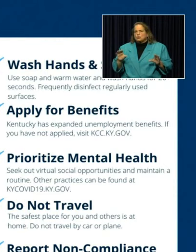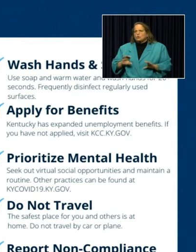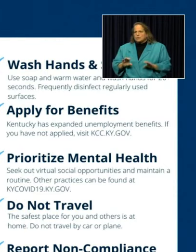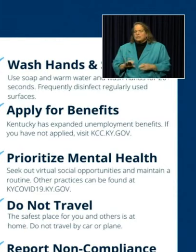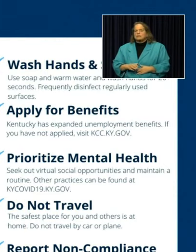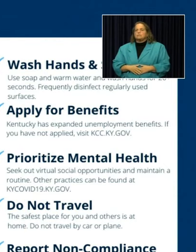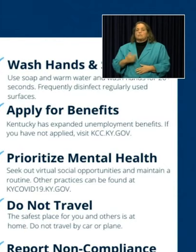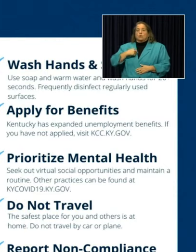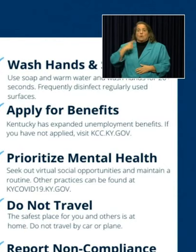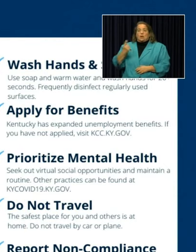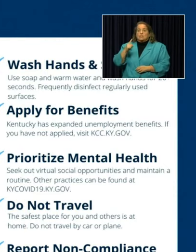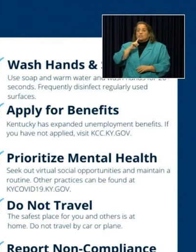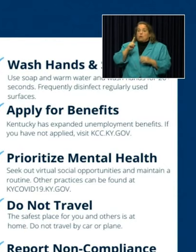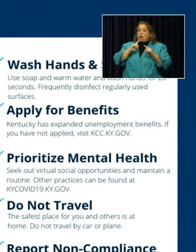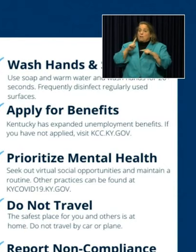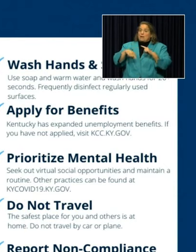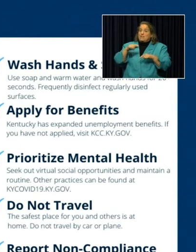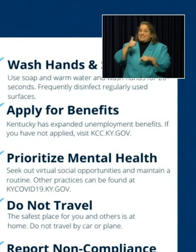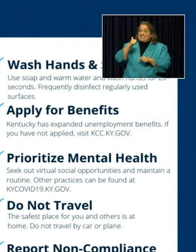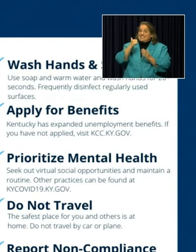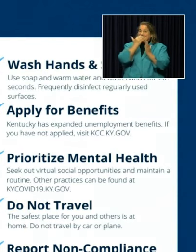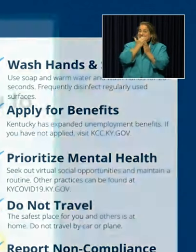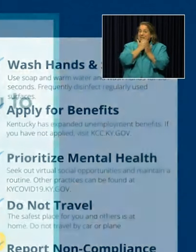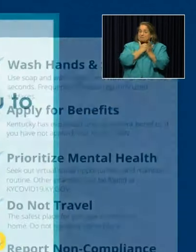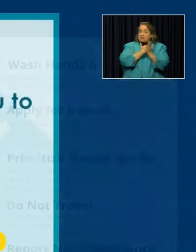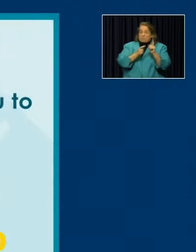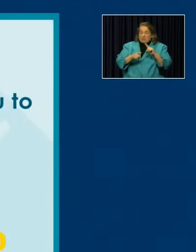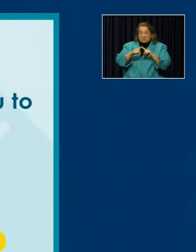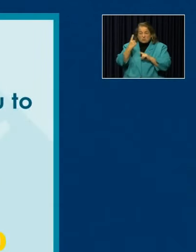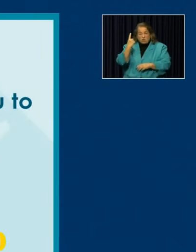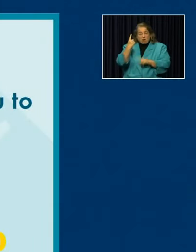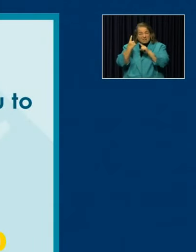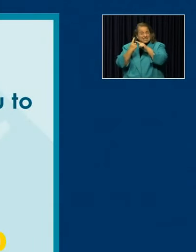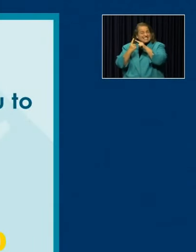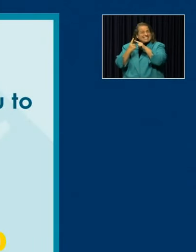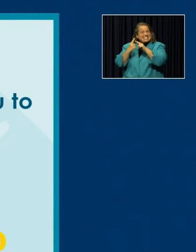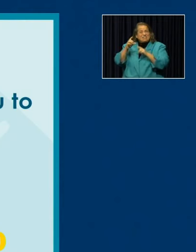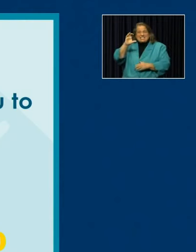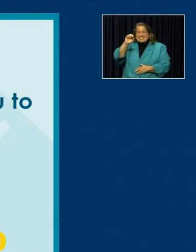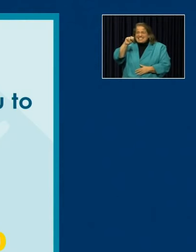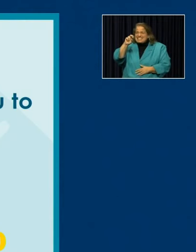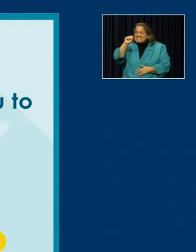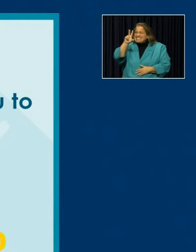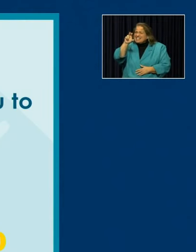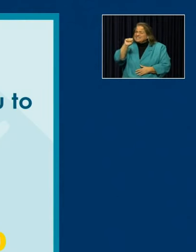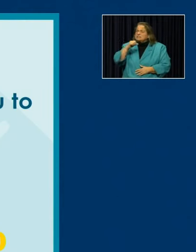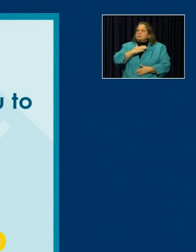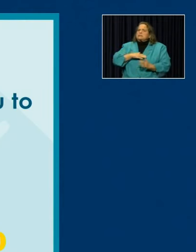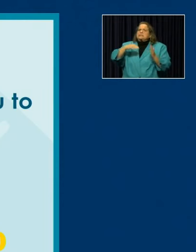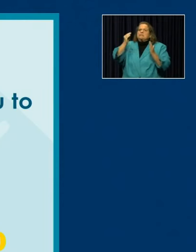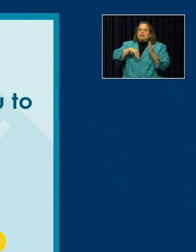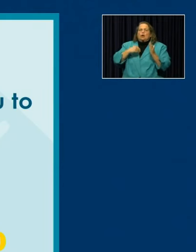TONIGHT TALKING ABOUT HOW YOU COMPLETED YOUR CENSUS IF YOU HAVEN'T YET SO THAT OTHER PEOPLE